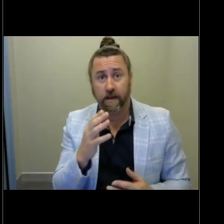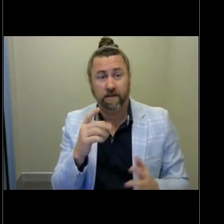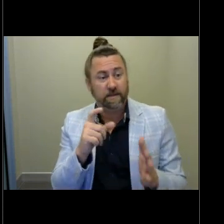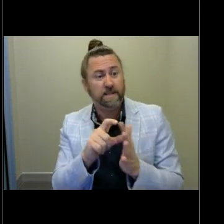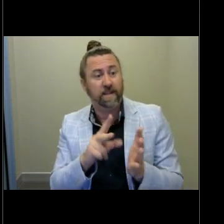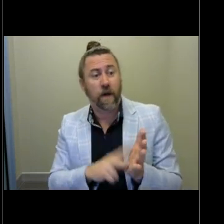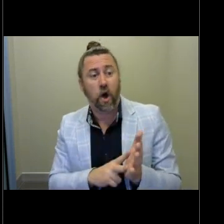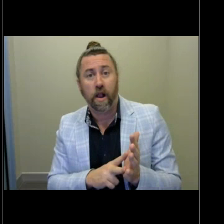may increase.